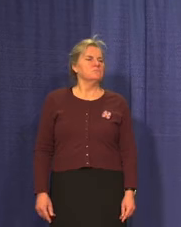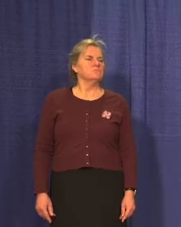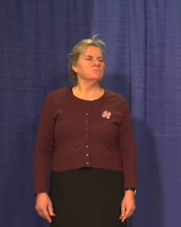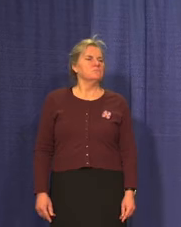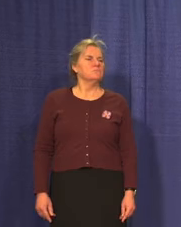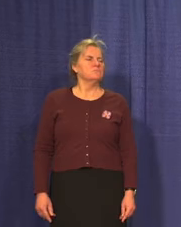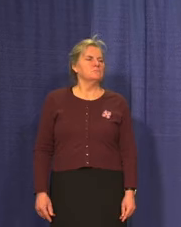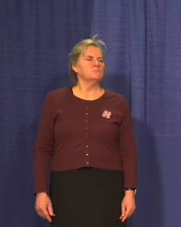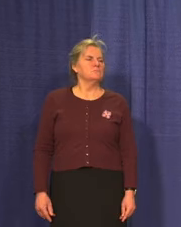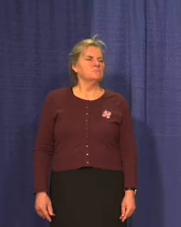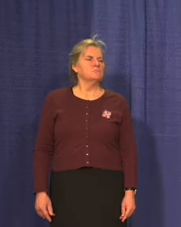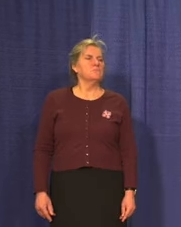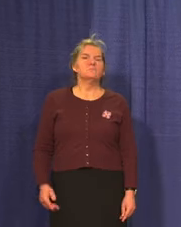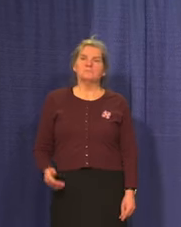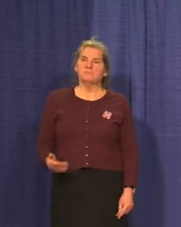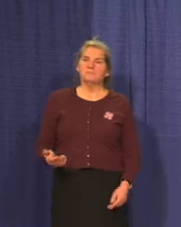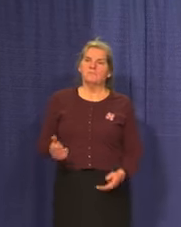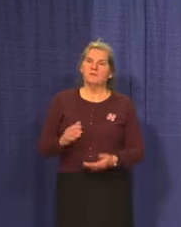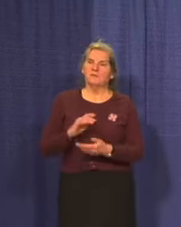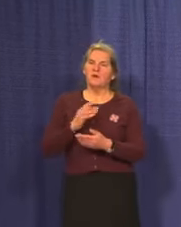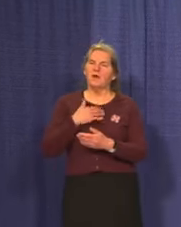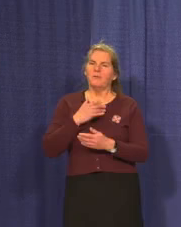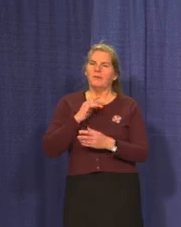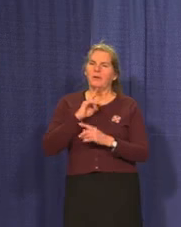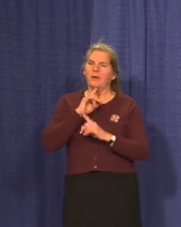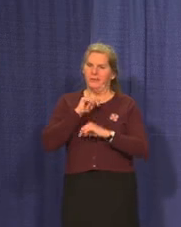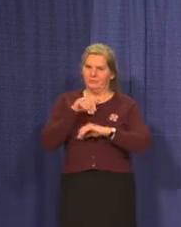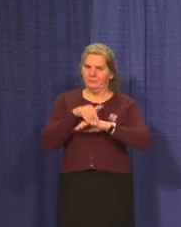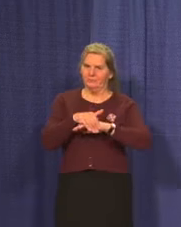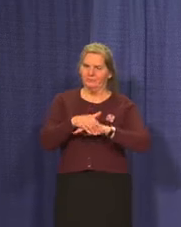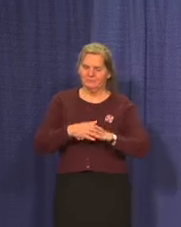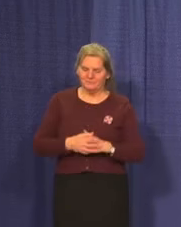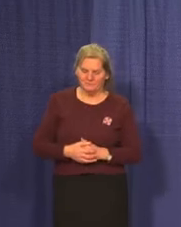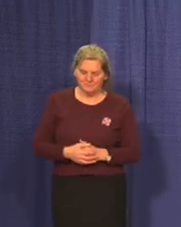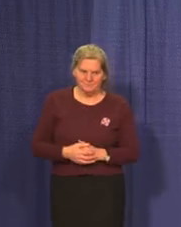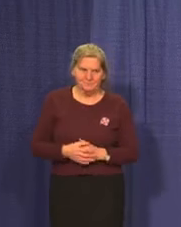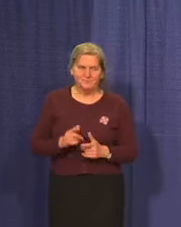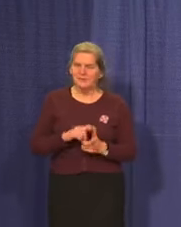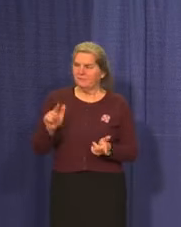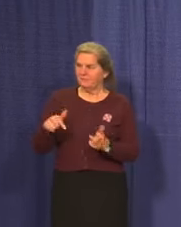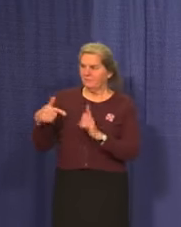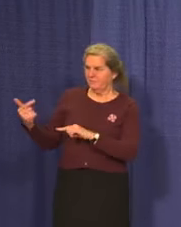AGAIN I WILL TRANSLATE. AND THEN LET THE PREMIER ADD ANY